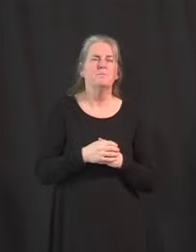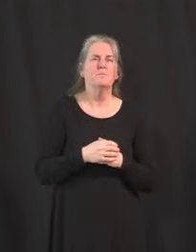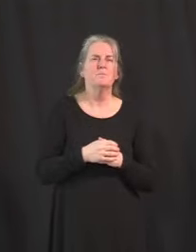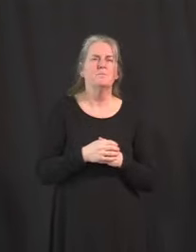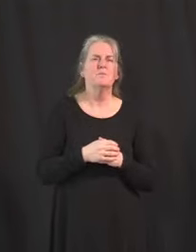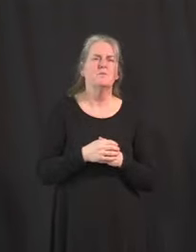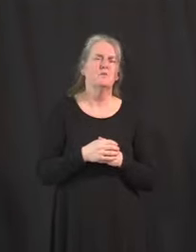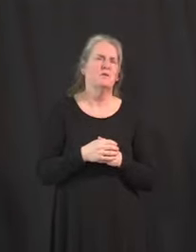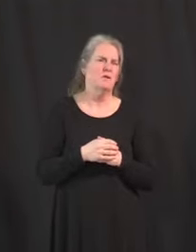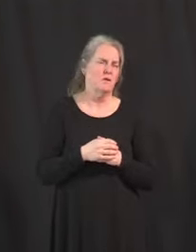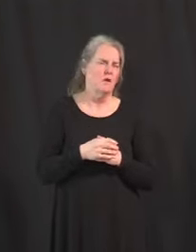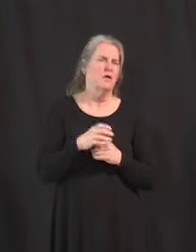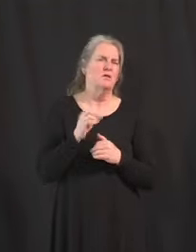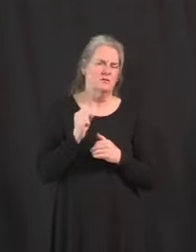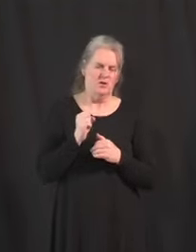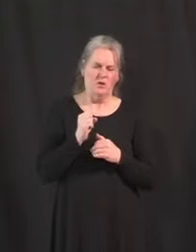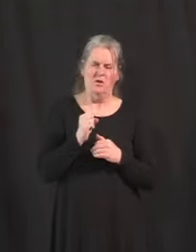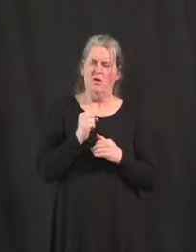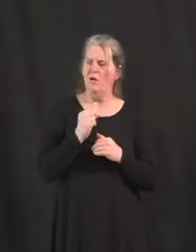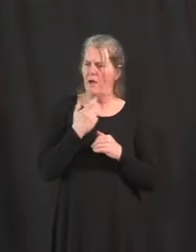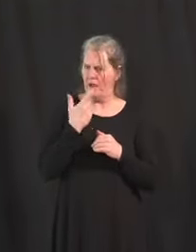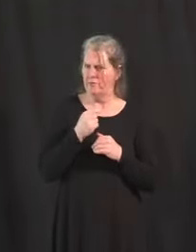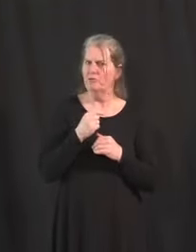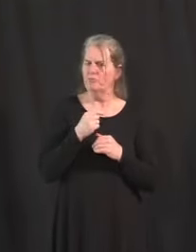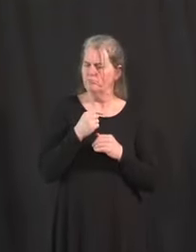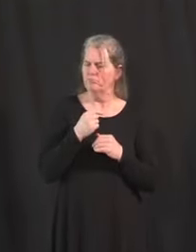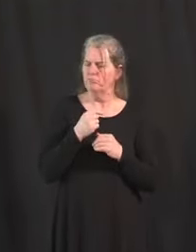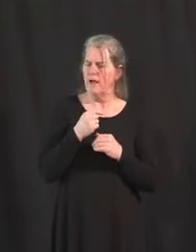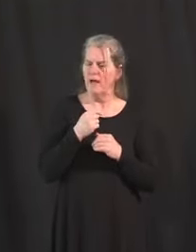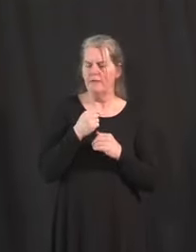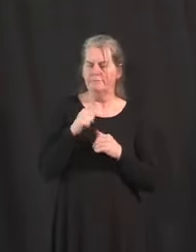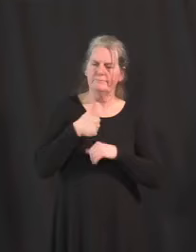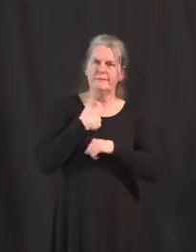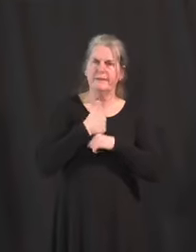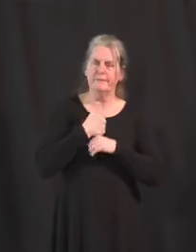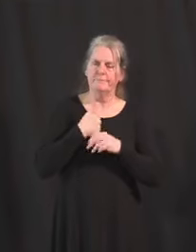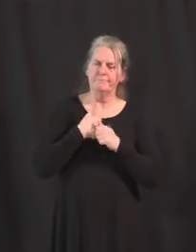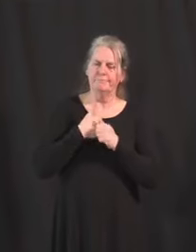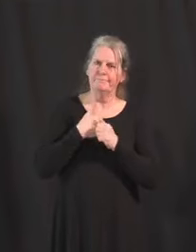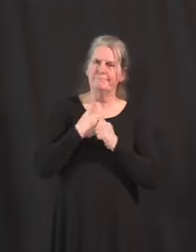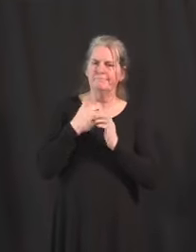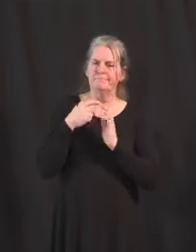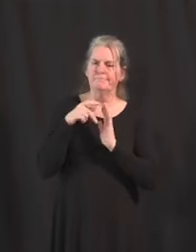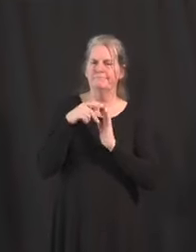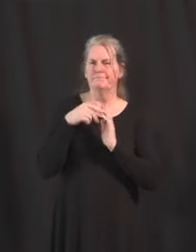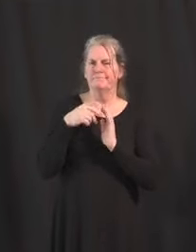APPROACH TO PPE USE IN COMBINATION WITH REASONABLE SUPPLIES BOTH NOW AND ONGOING